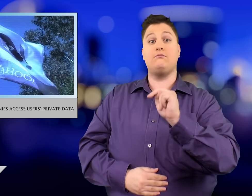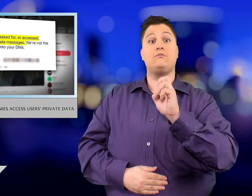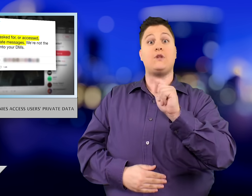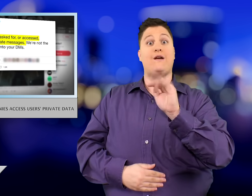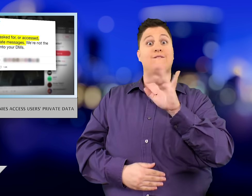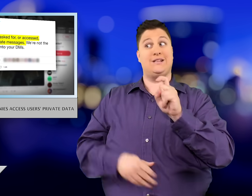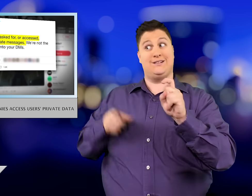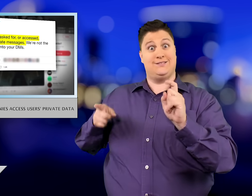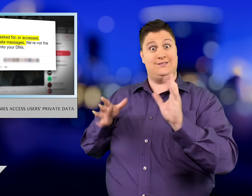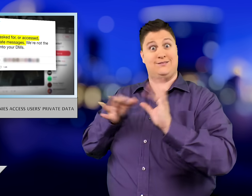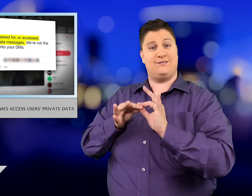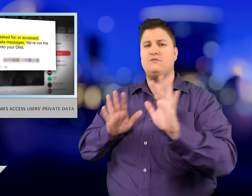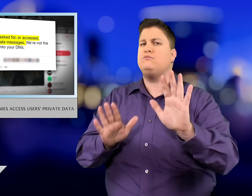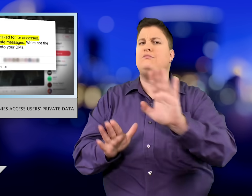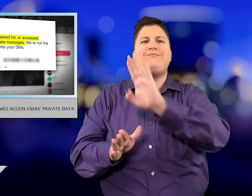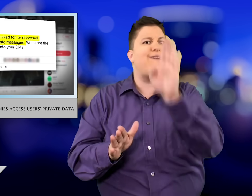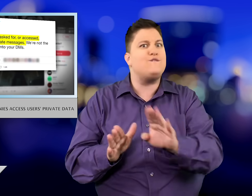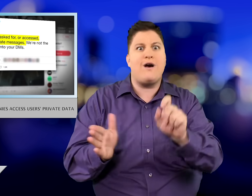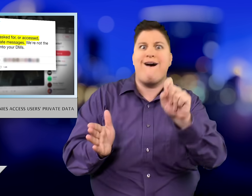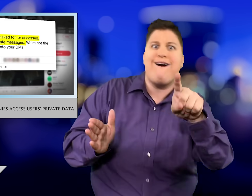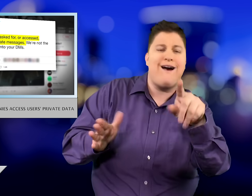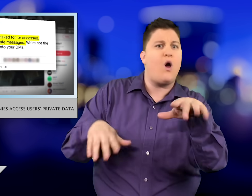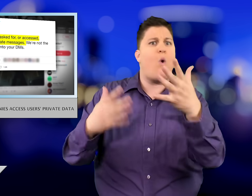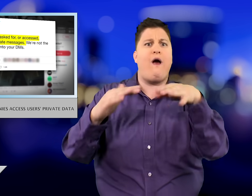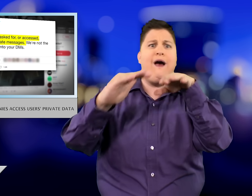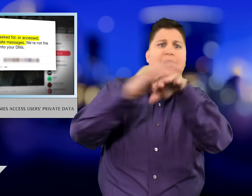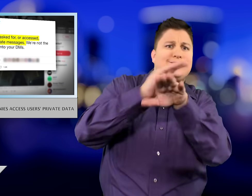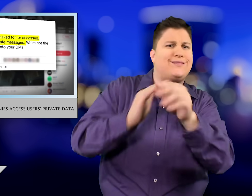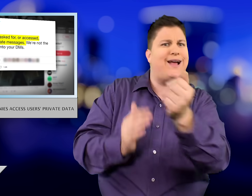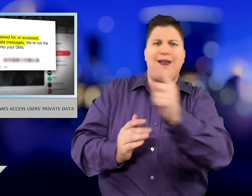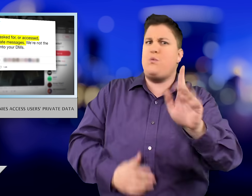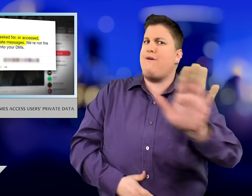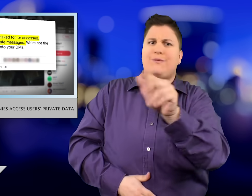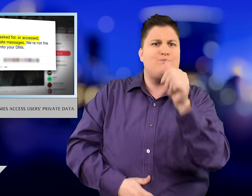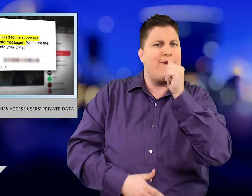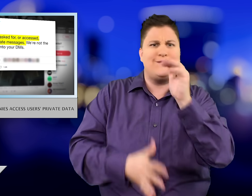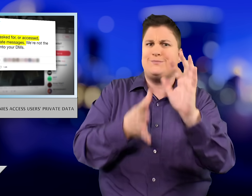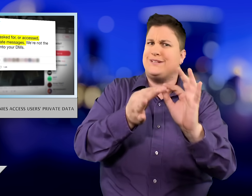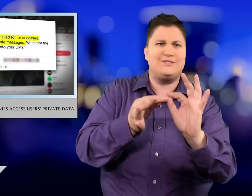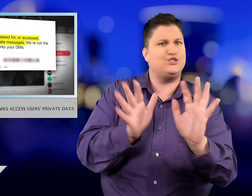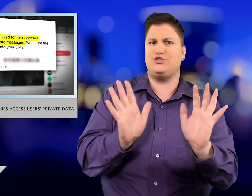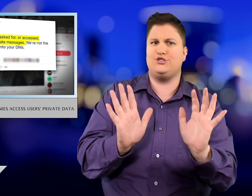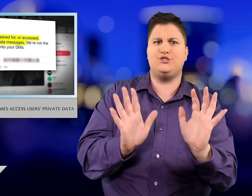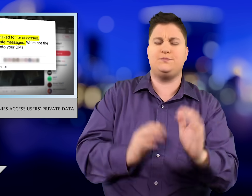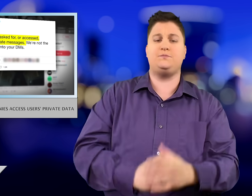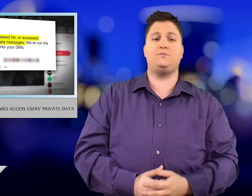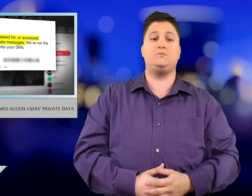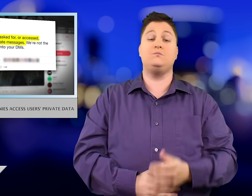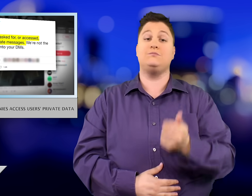Netflix says it never asked for or accessed anyone's private messages.